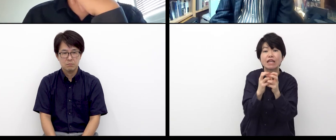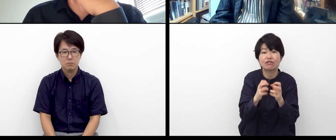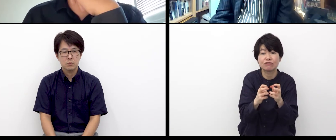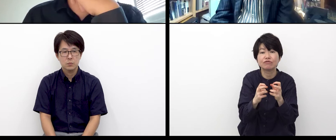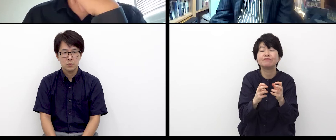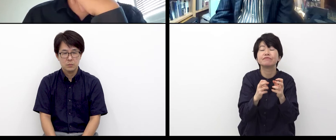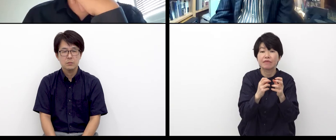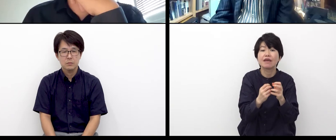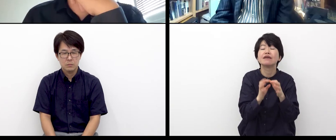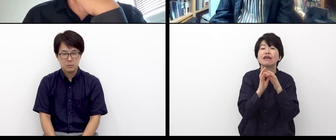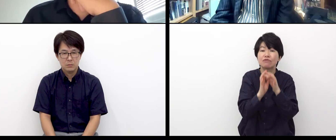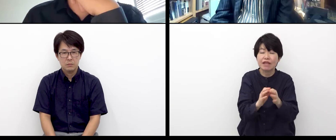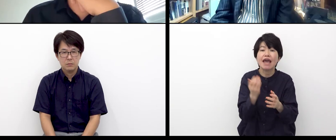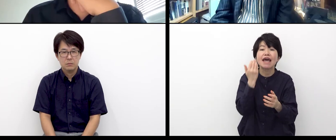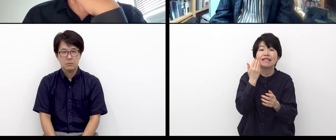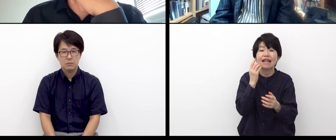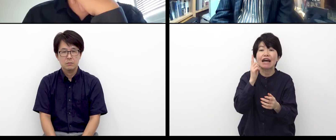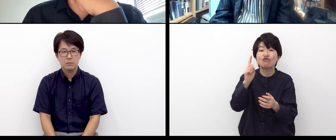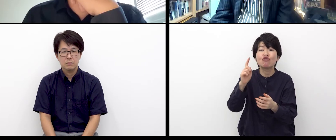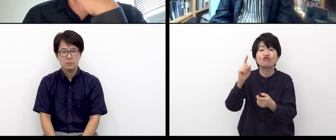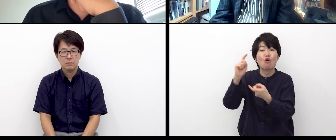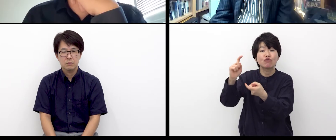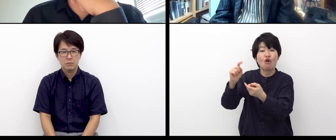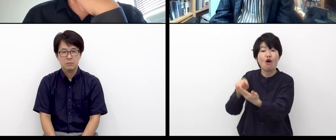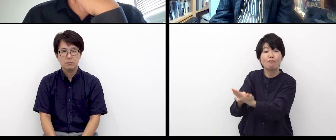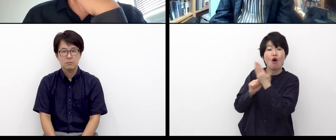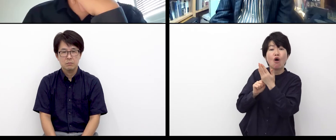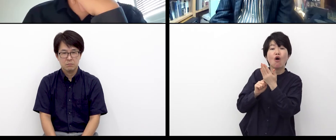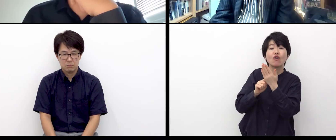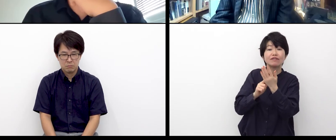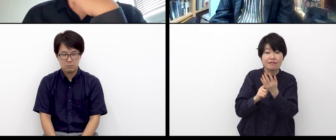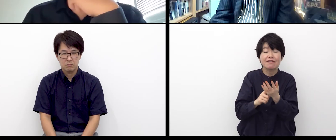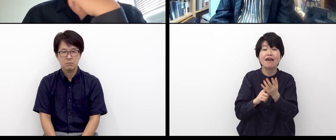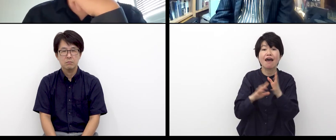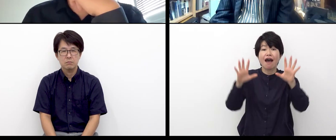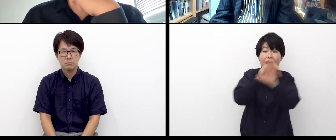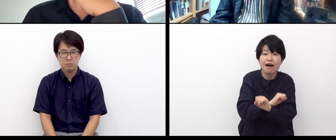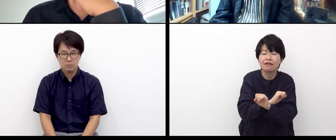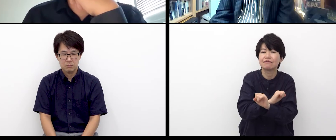to be changed by one shot, or by one word of one person.